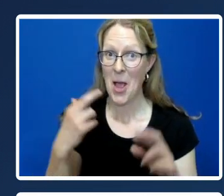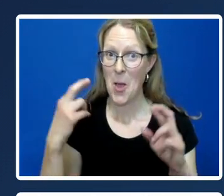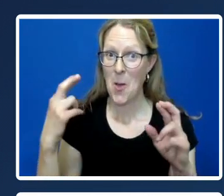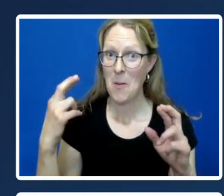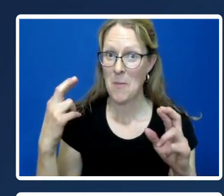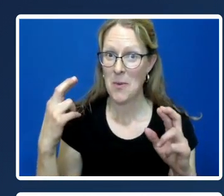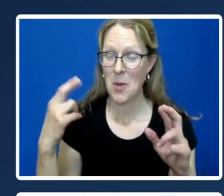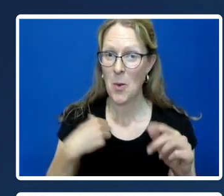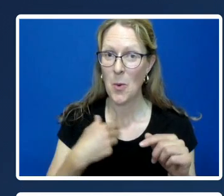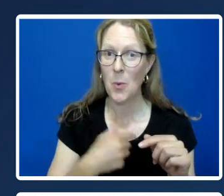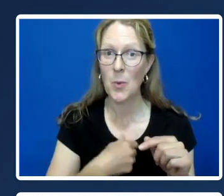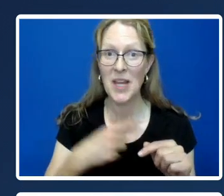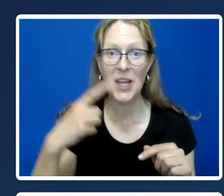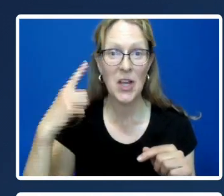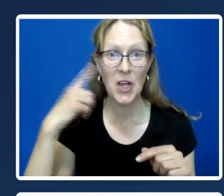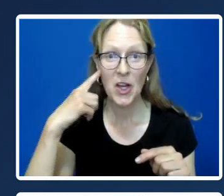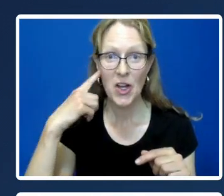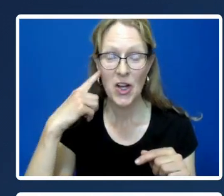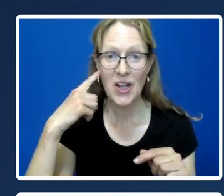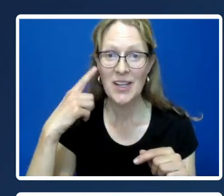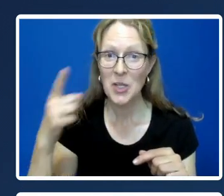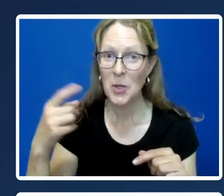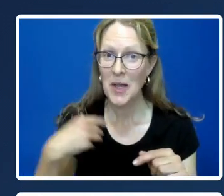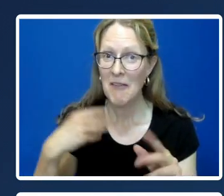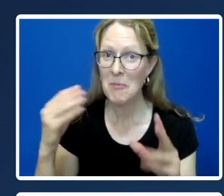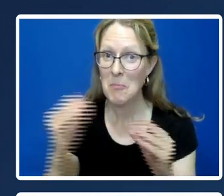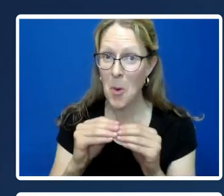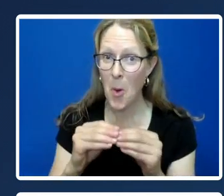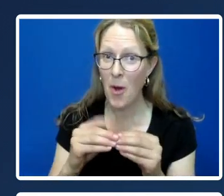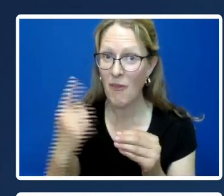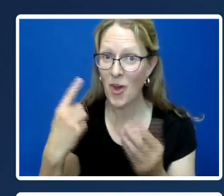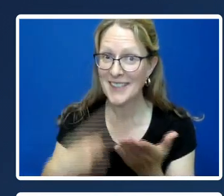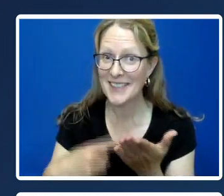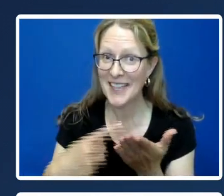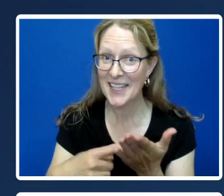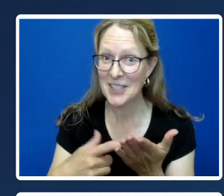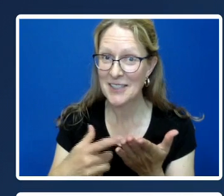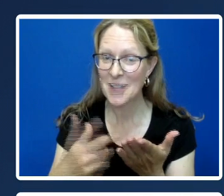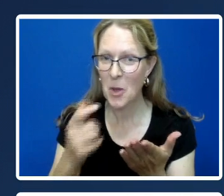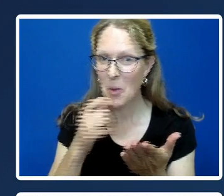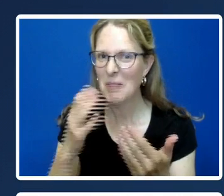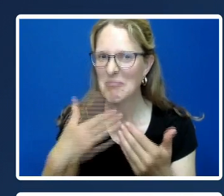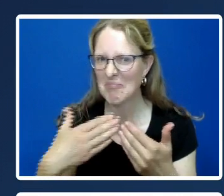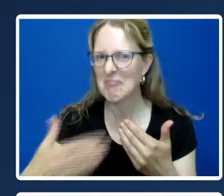but there's more to discuss in this section. So, we'll just move on, for time's sake. So,